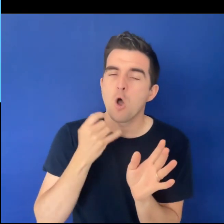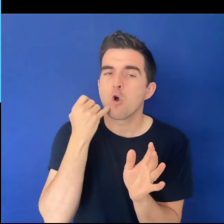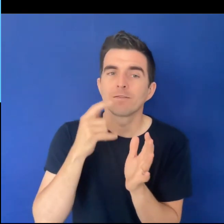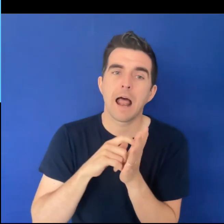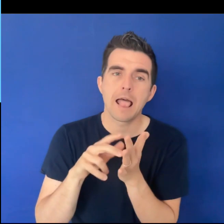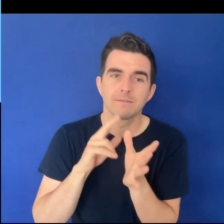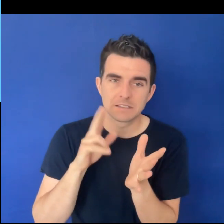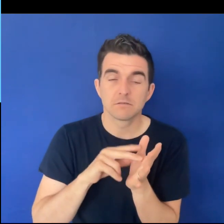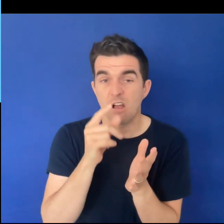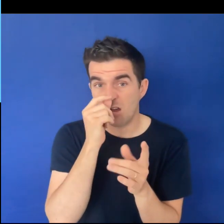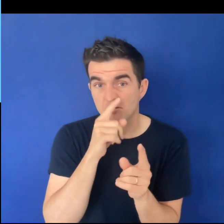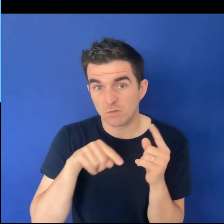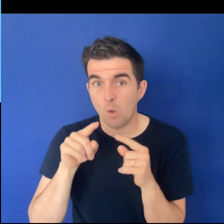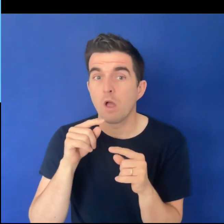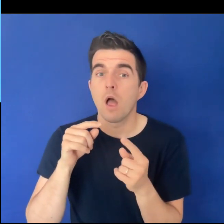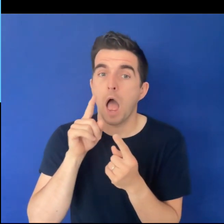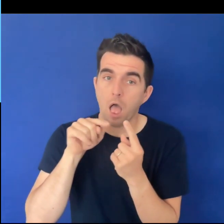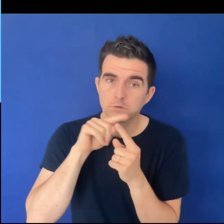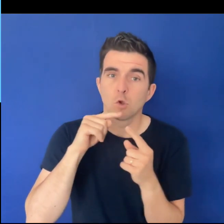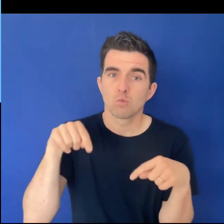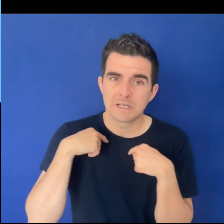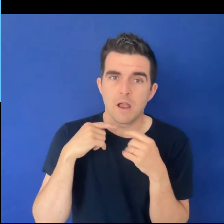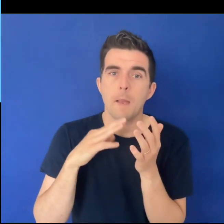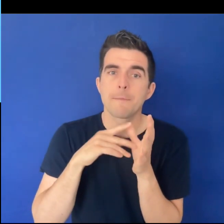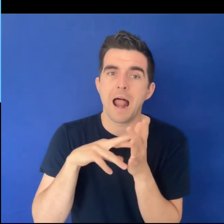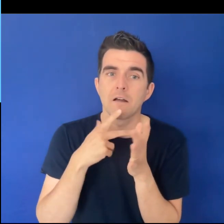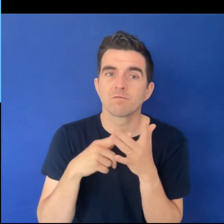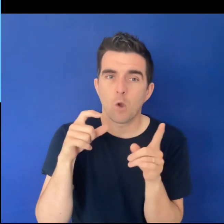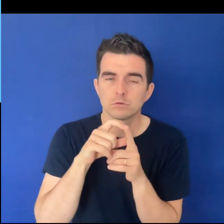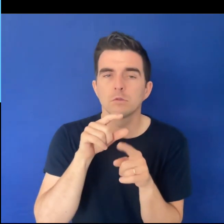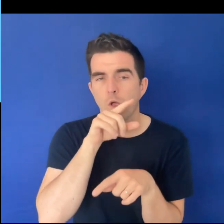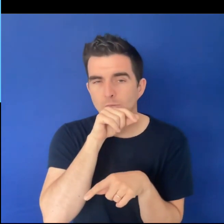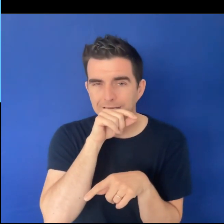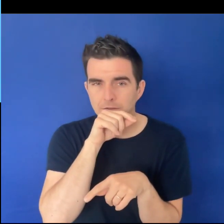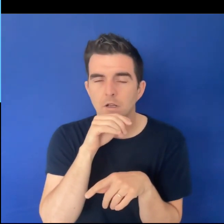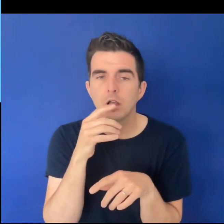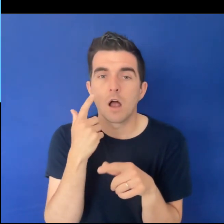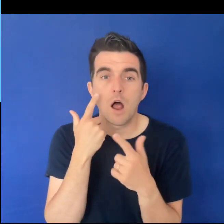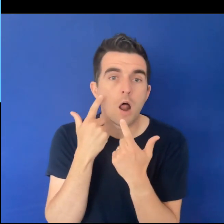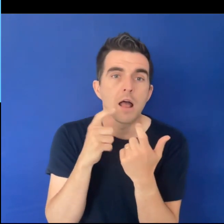you can head over to @WeAreManavoid on Twitter and find the competition Tweet.